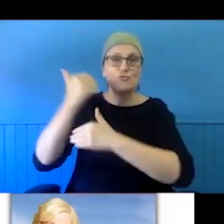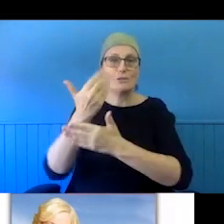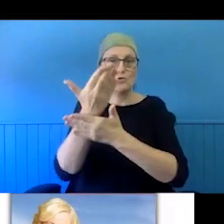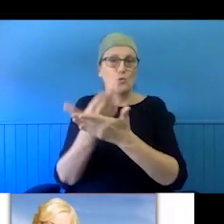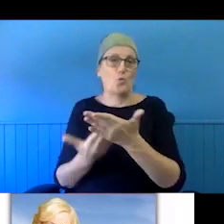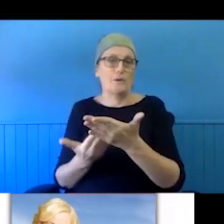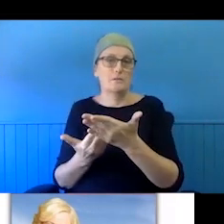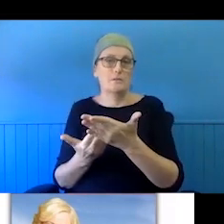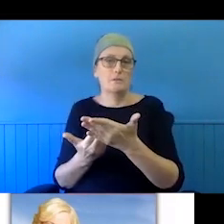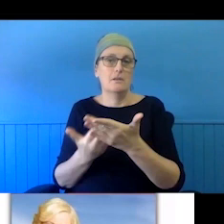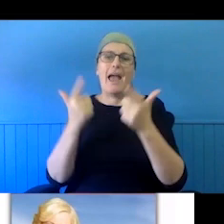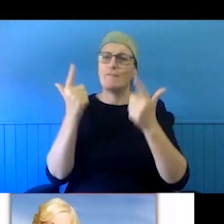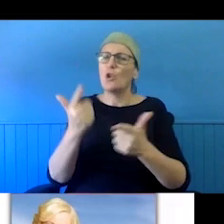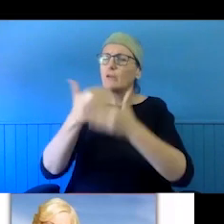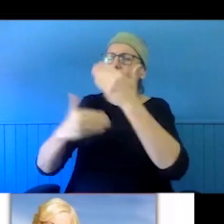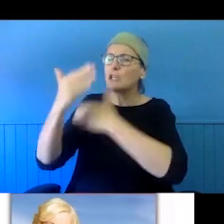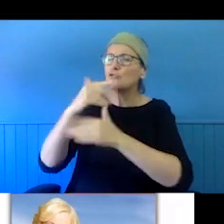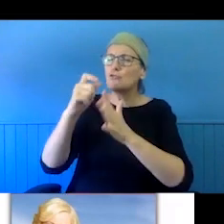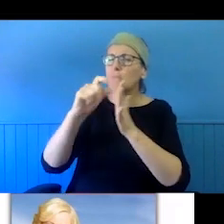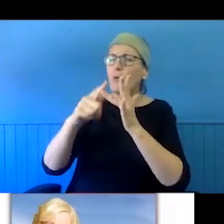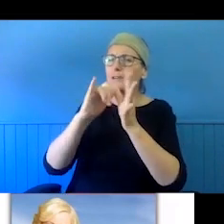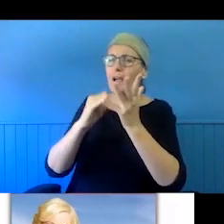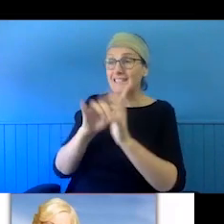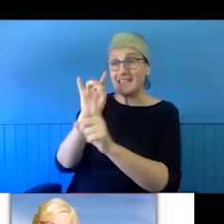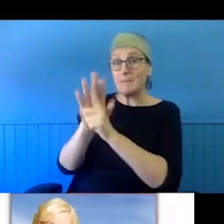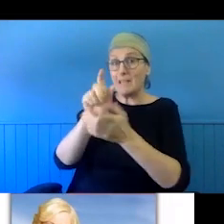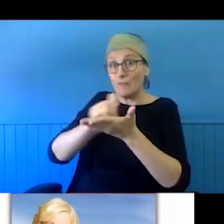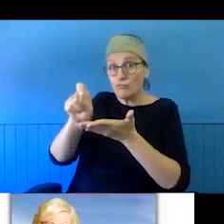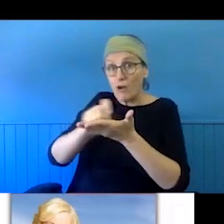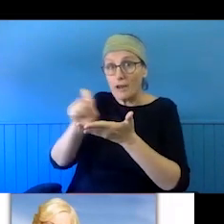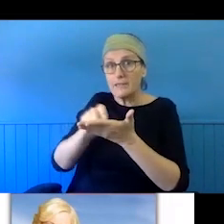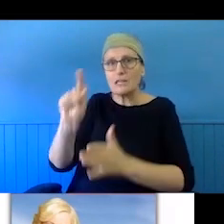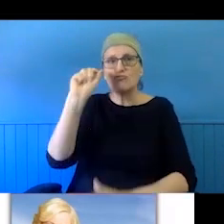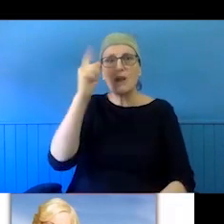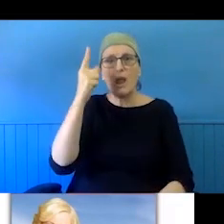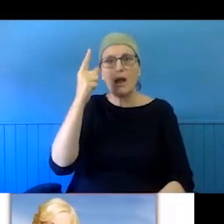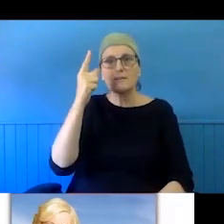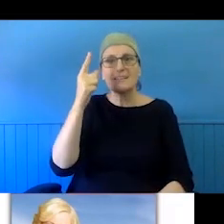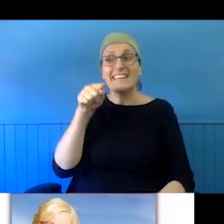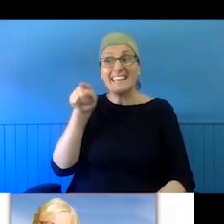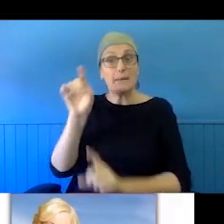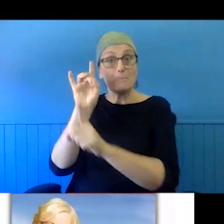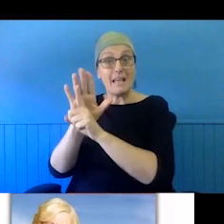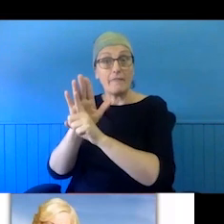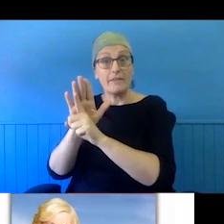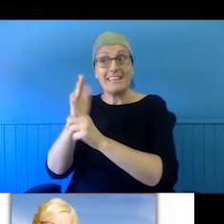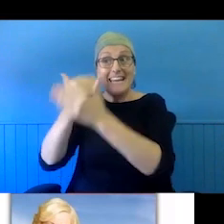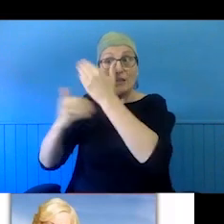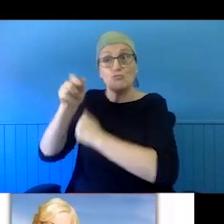historical podcasts out there. He's a writer and a historian. He's a